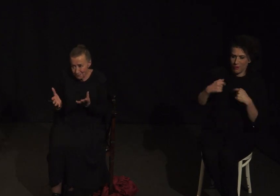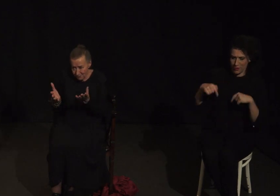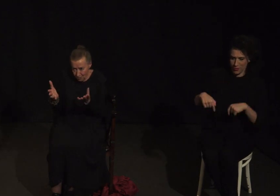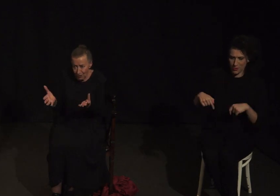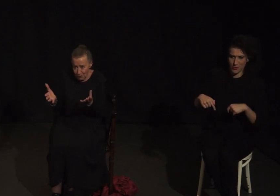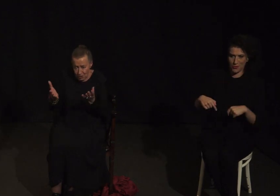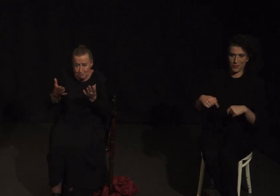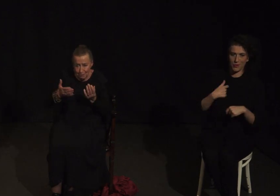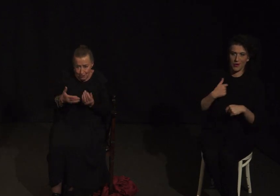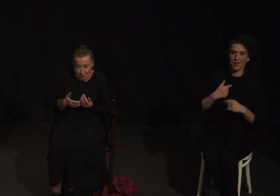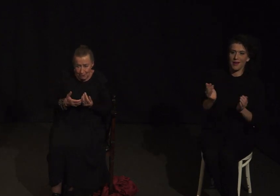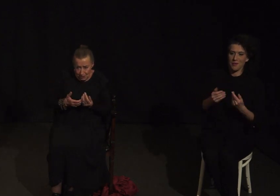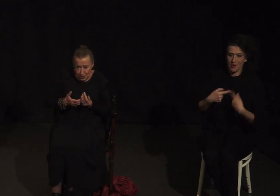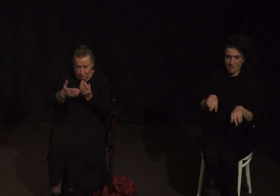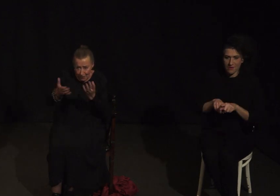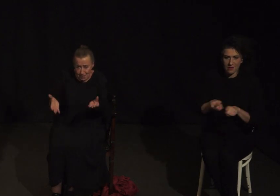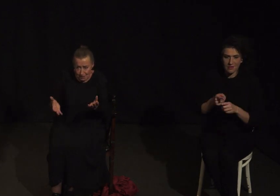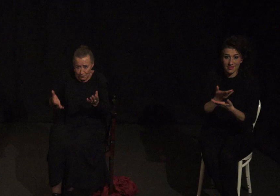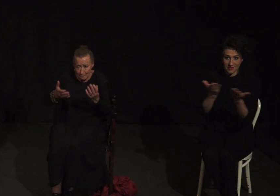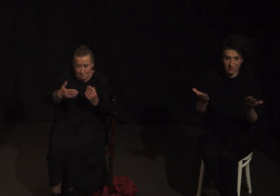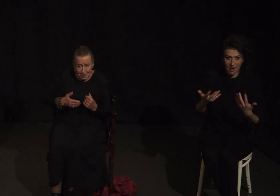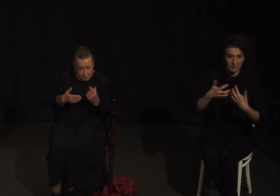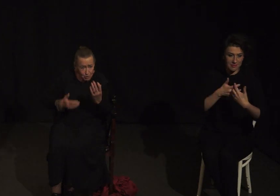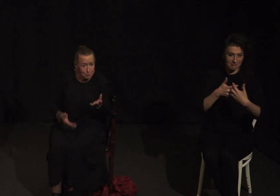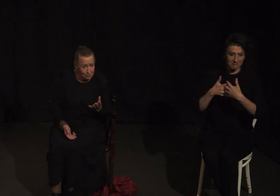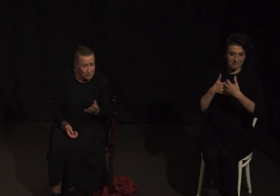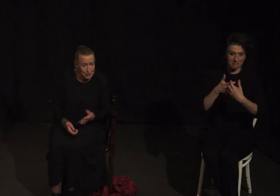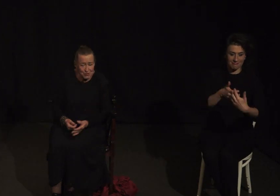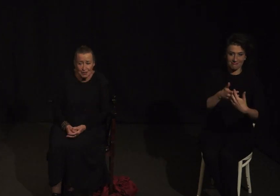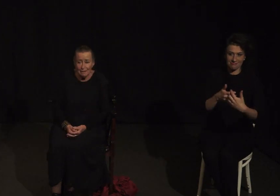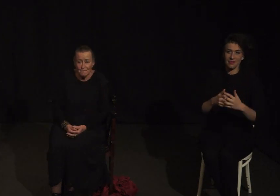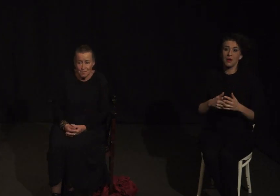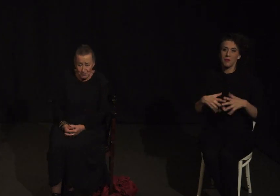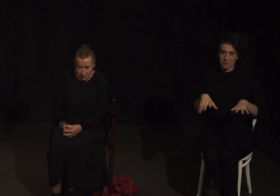to spend it with you and that I can say: